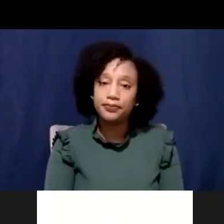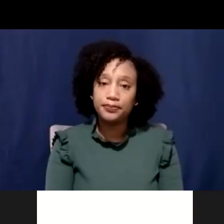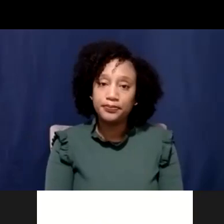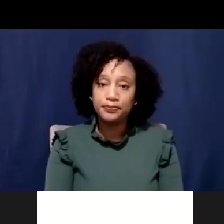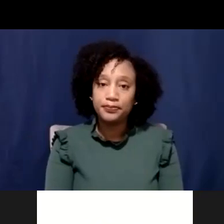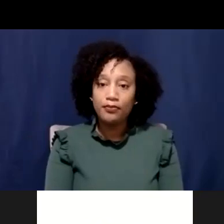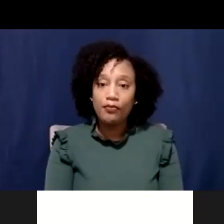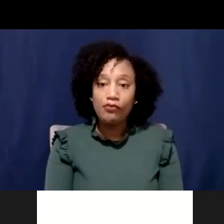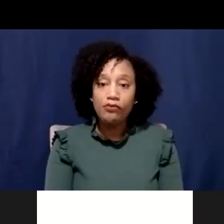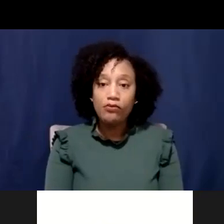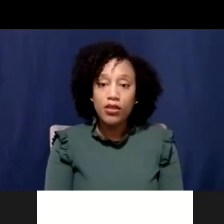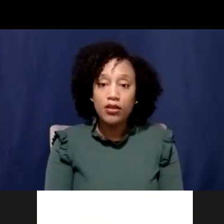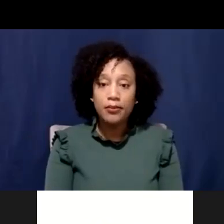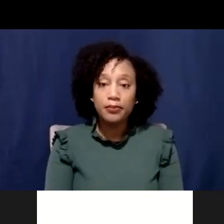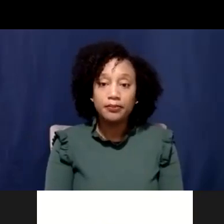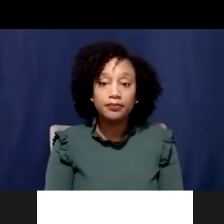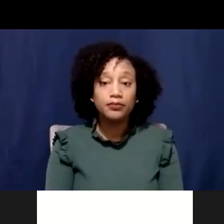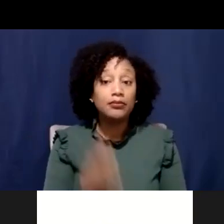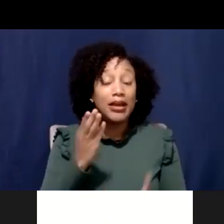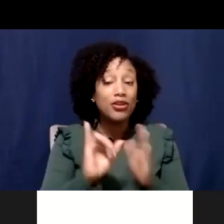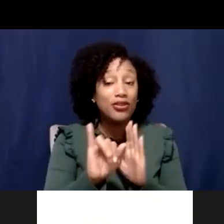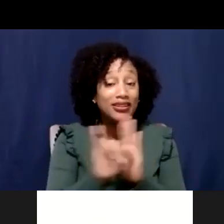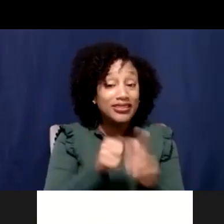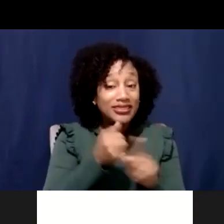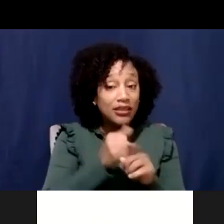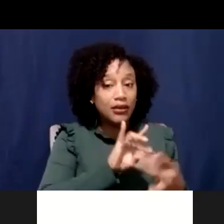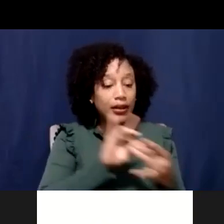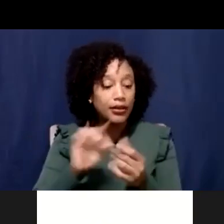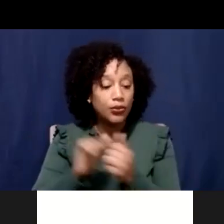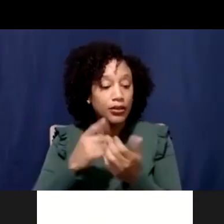But it could be that your identity is tied to the project in some way,